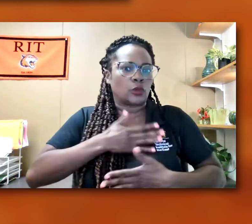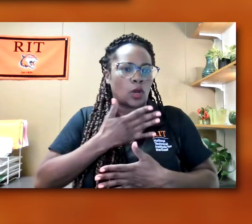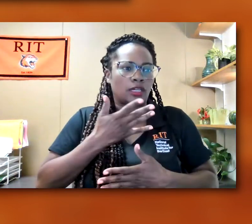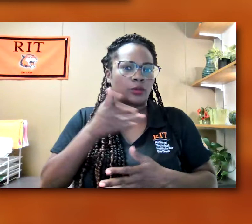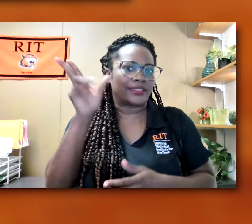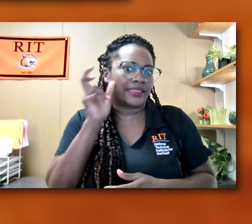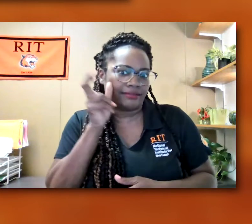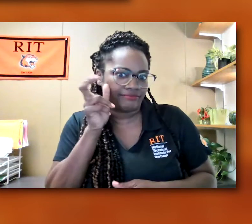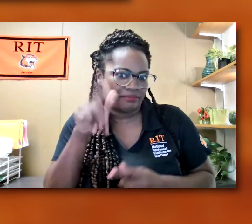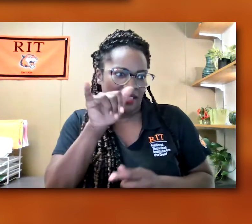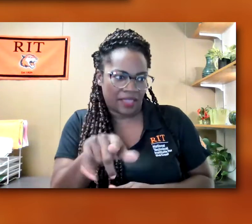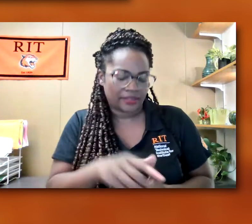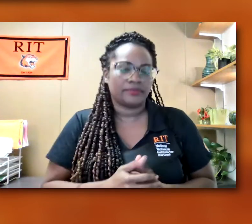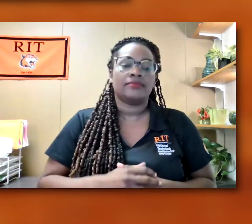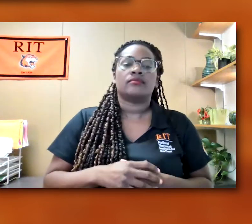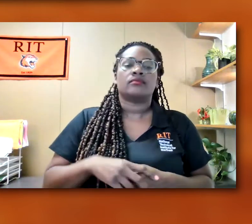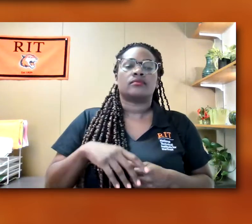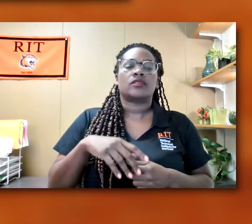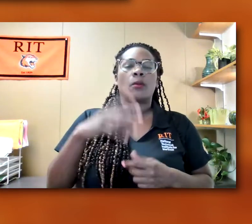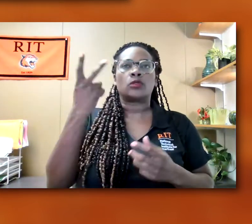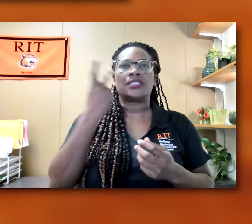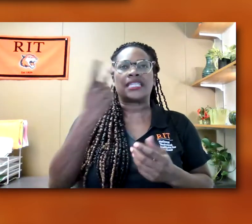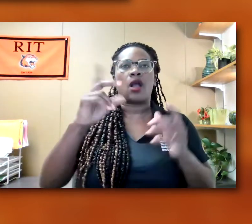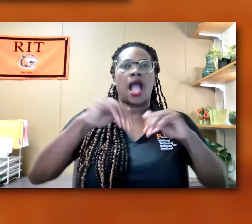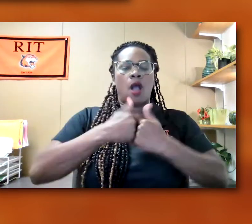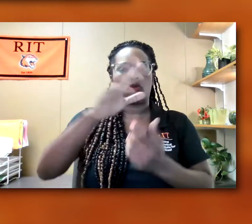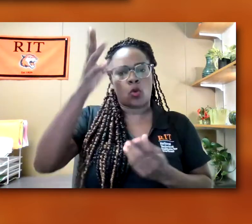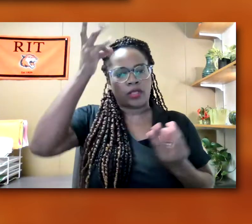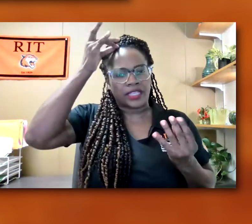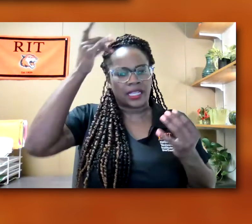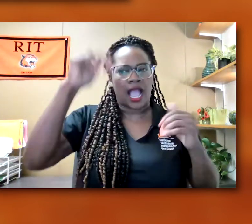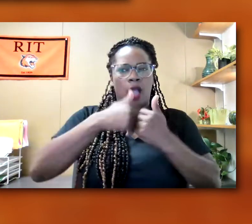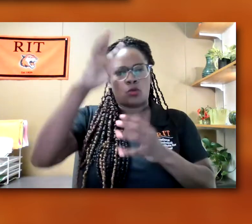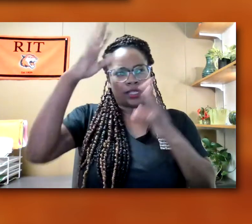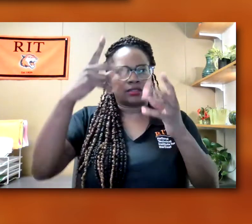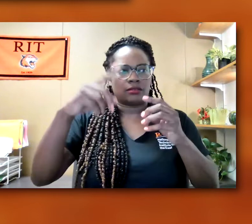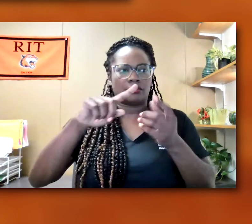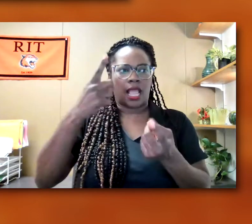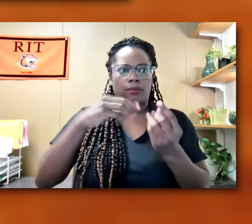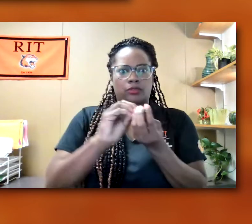and I think people really enjoyed listening to those types of things. And then, also,